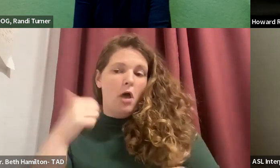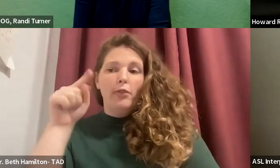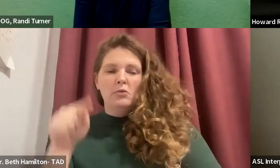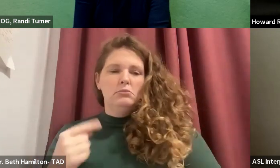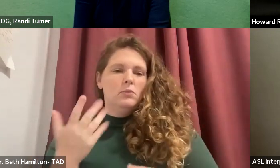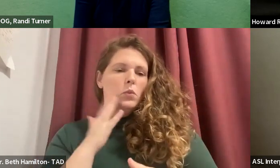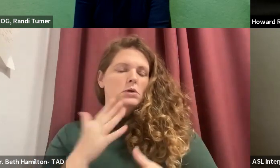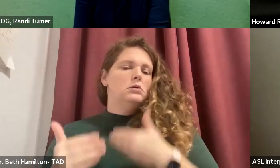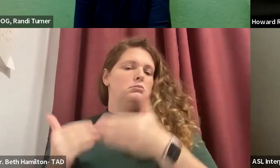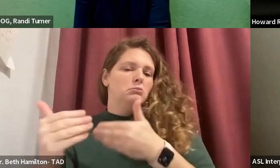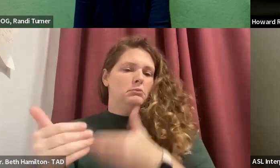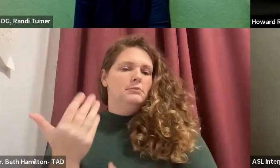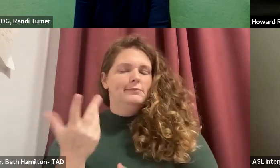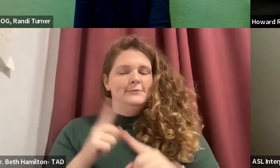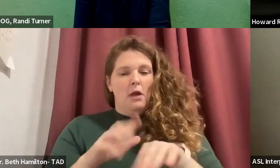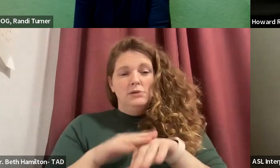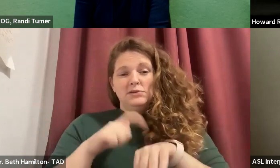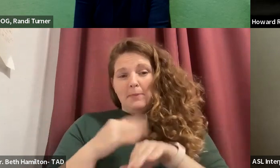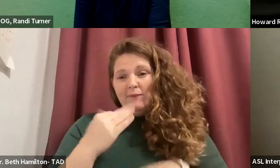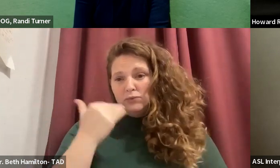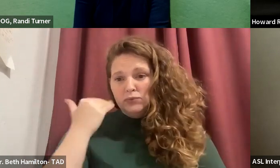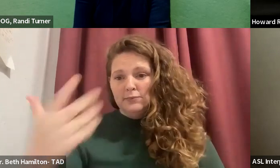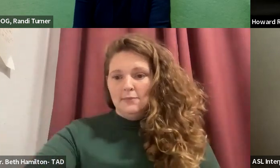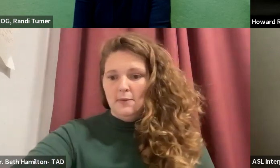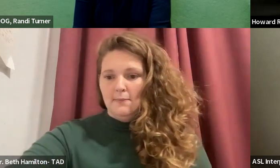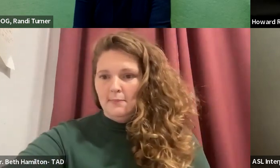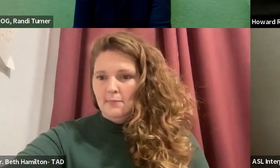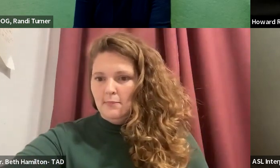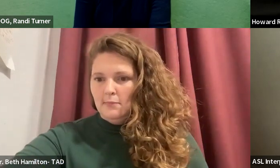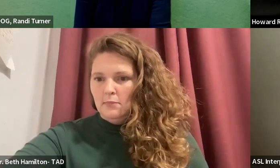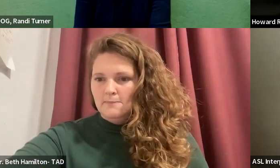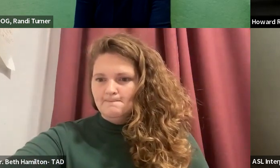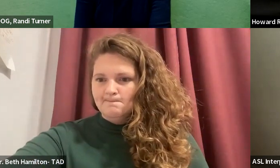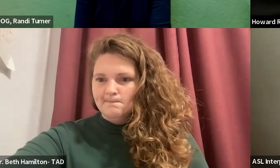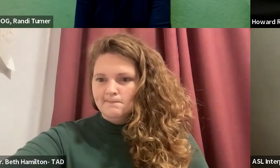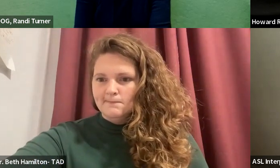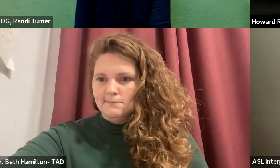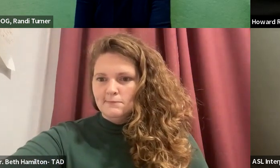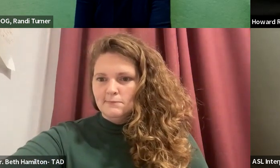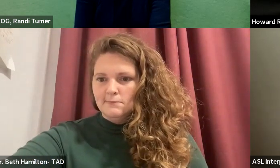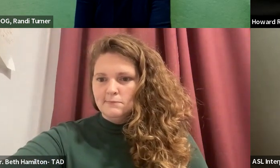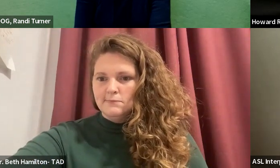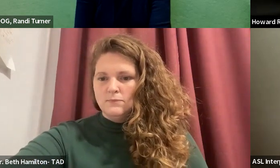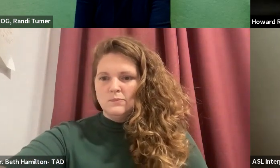with constituents to set up meetings to discuss these four top